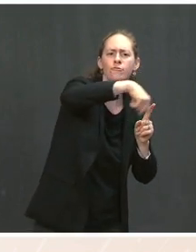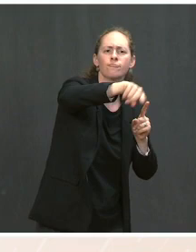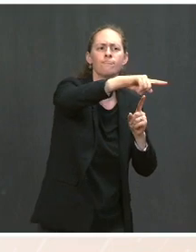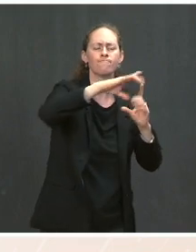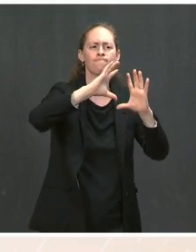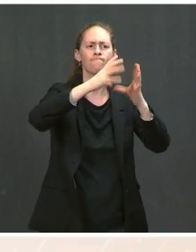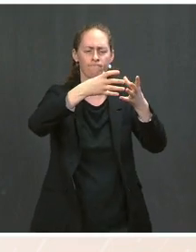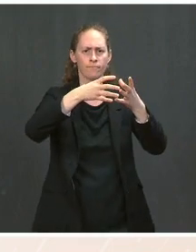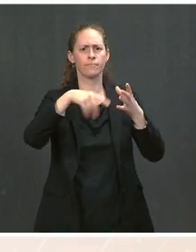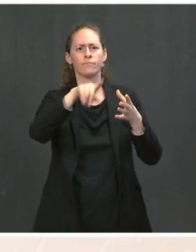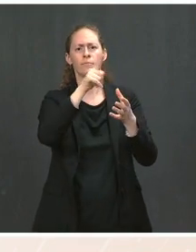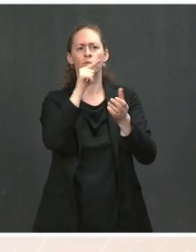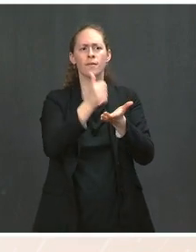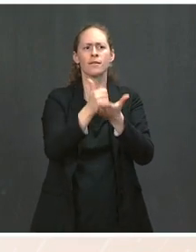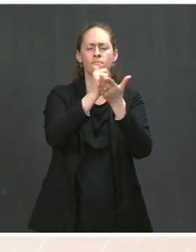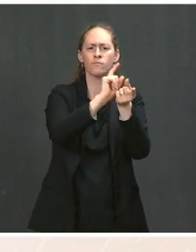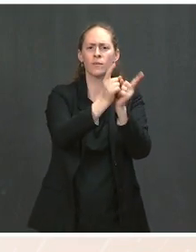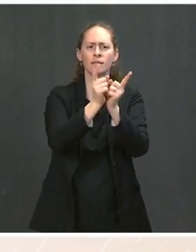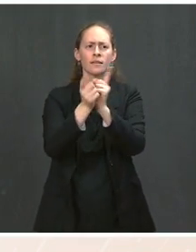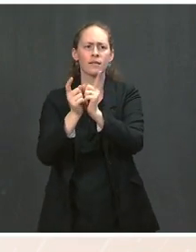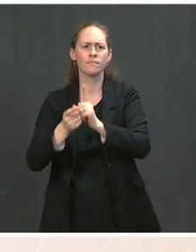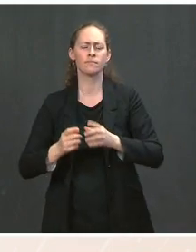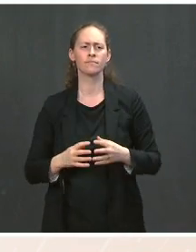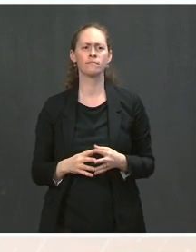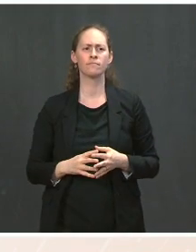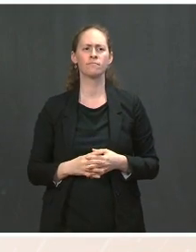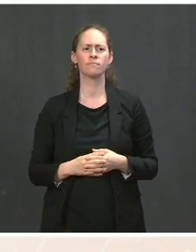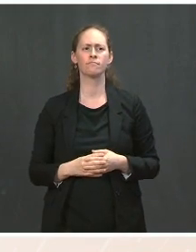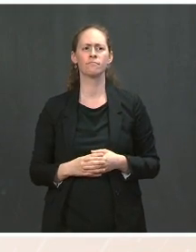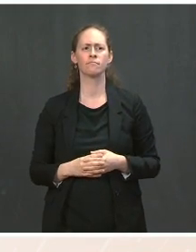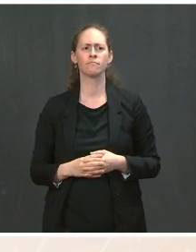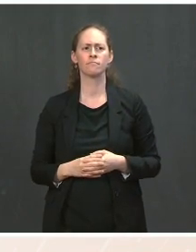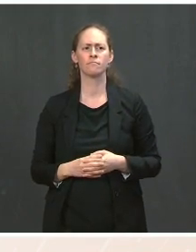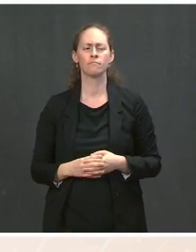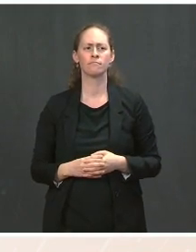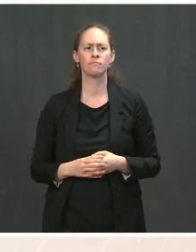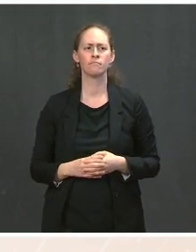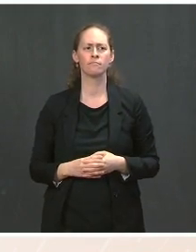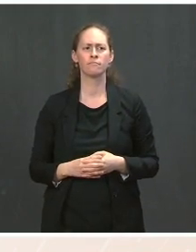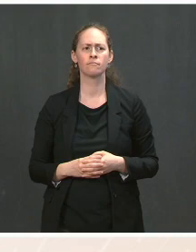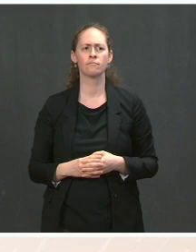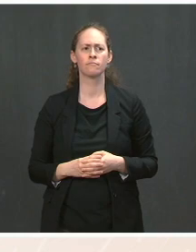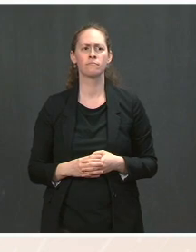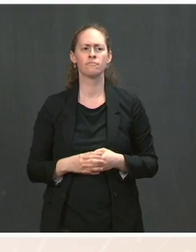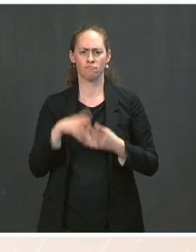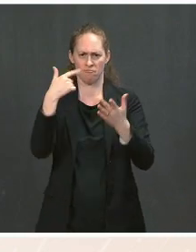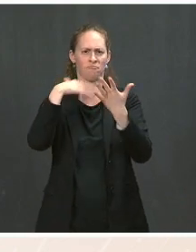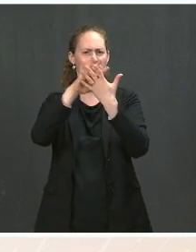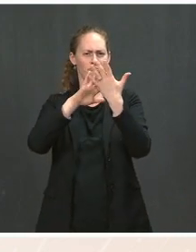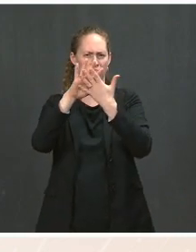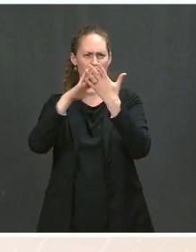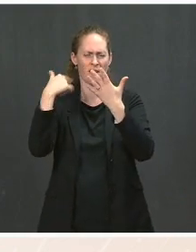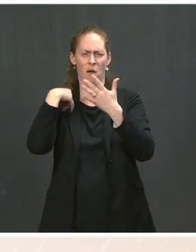that have been present over the last year because of COVID. Ms. Psaki: Sure, and I am happy to get you more specific details from our national security team as well.